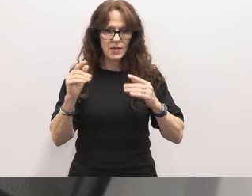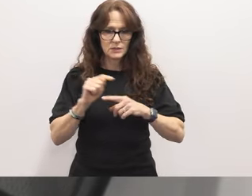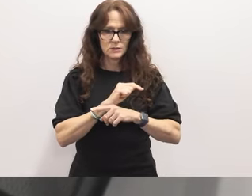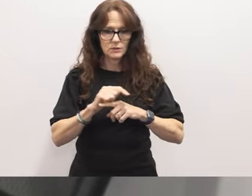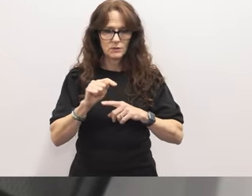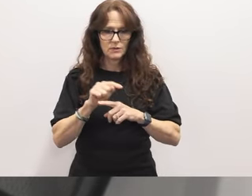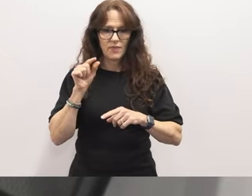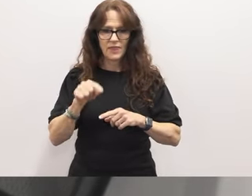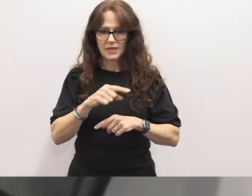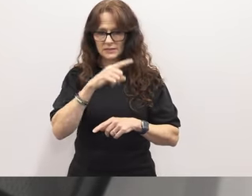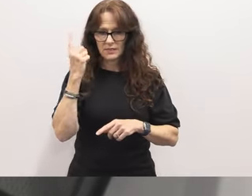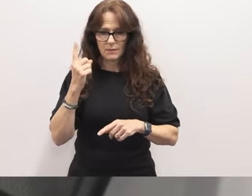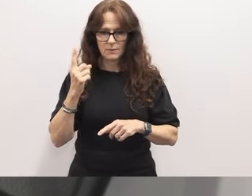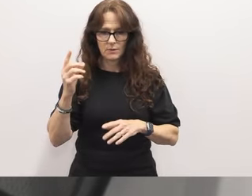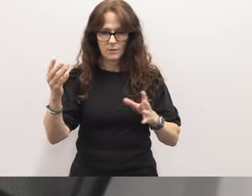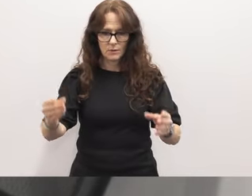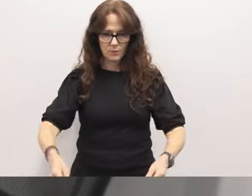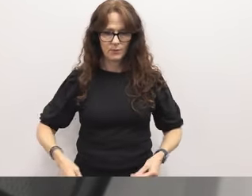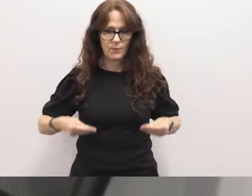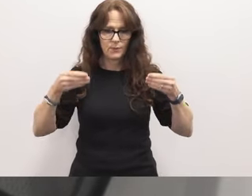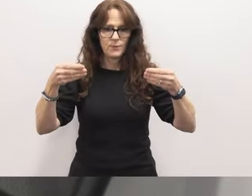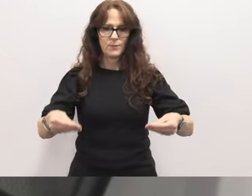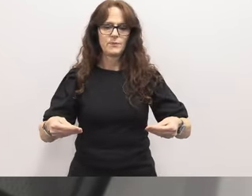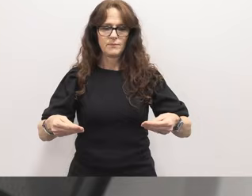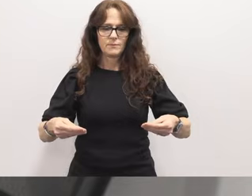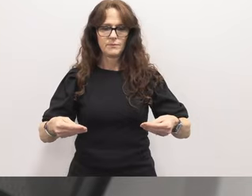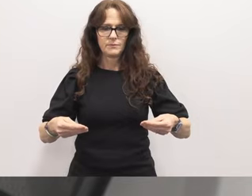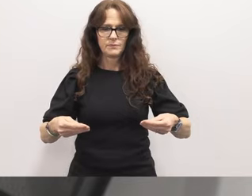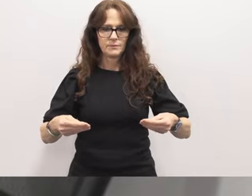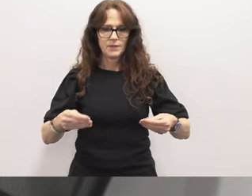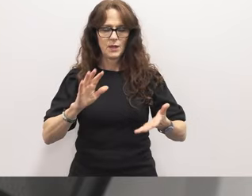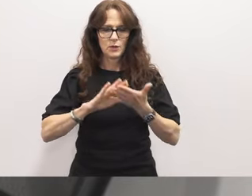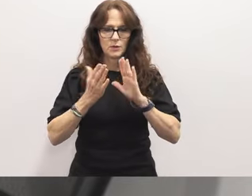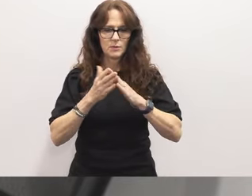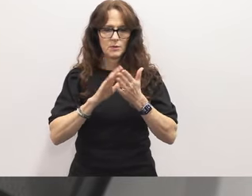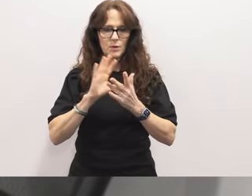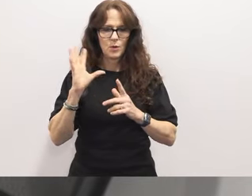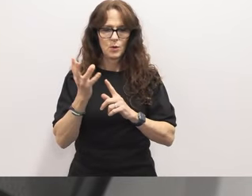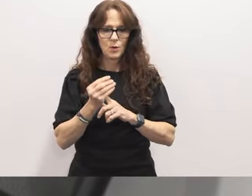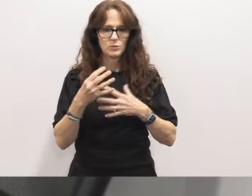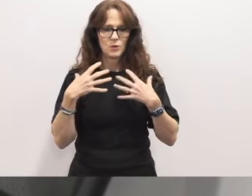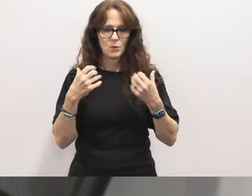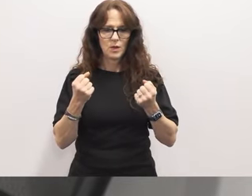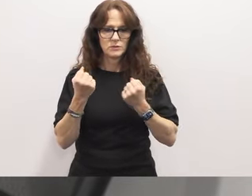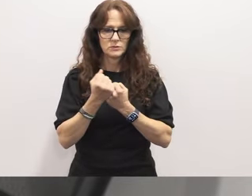We pulled out our community cultural wealth to support learning.